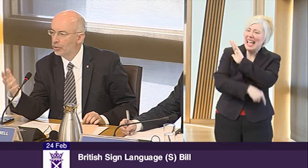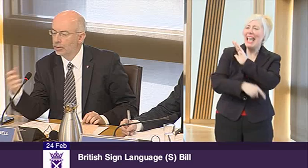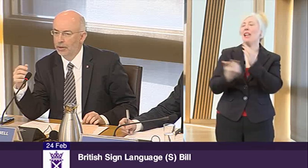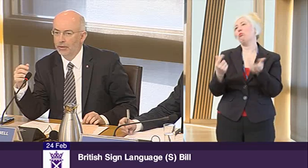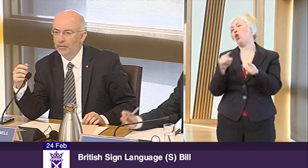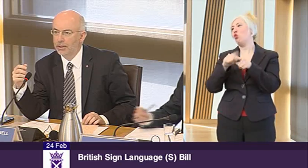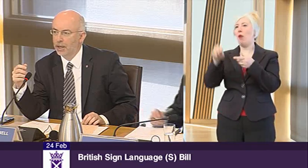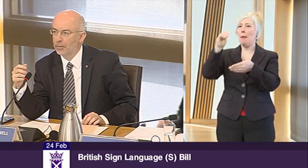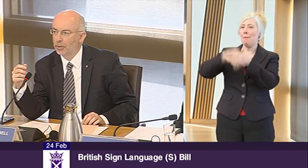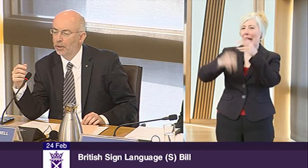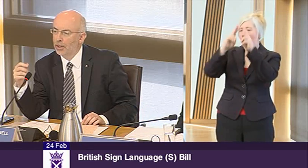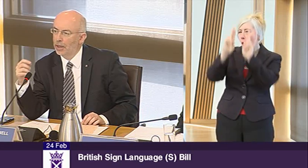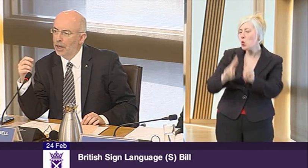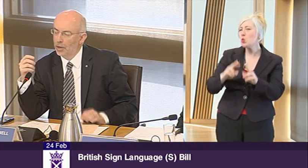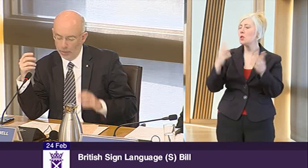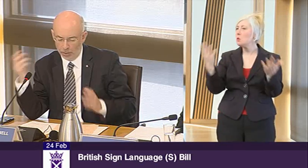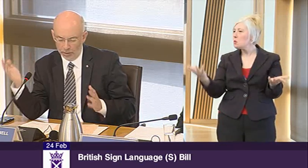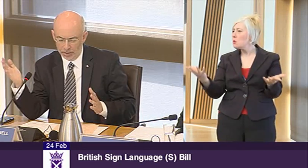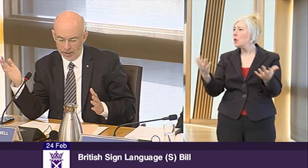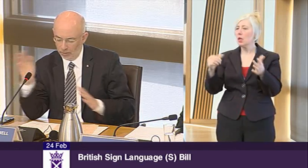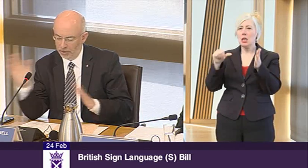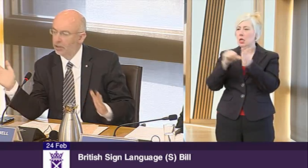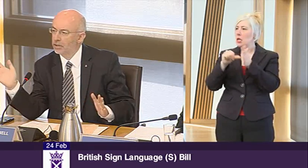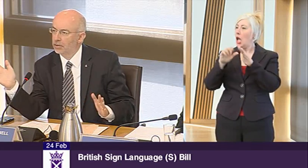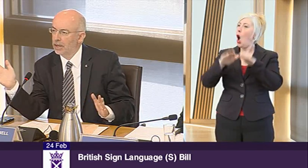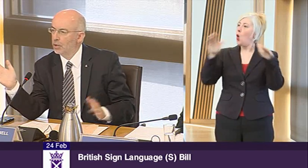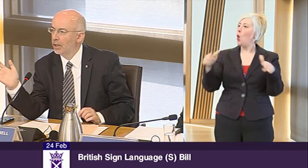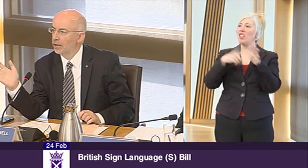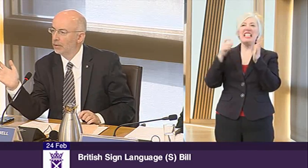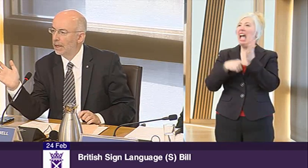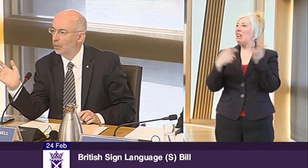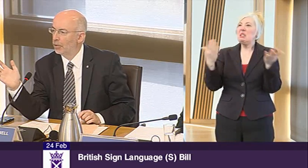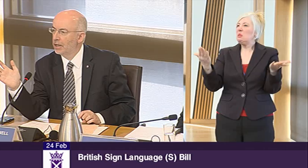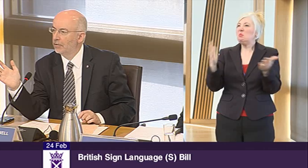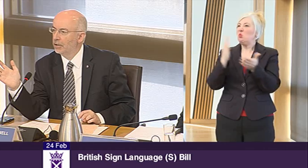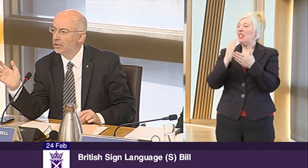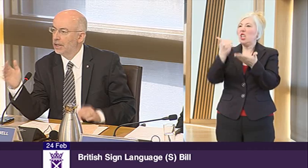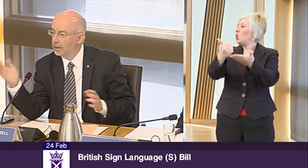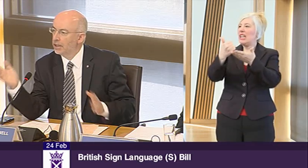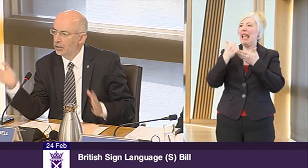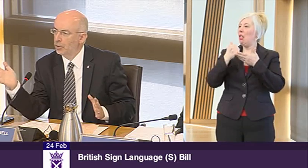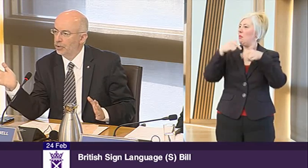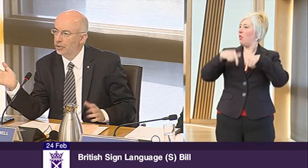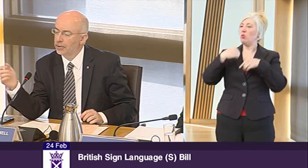debt or trying to buy a house and you said that the 2010 act does not help with those